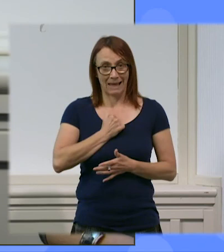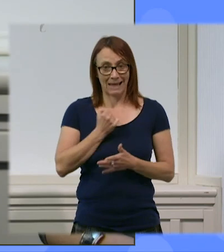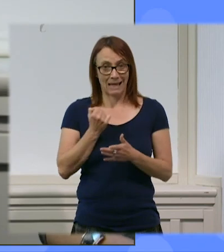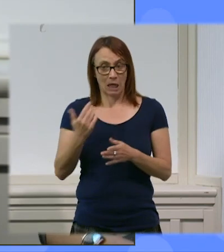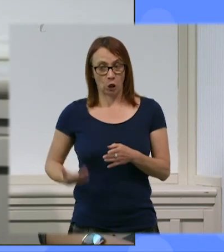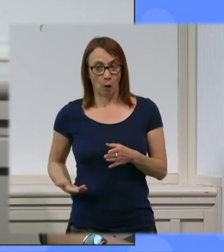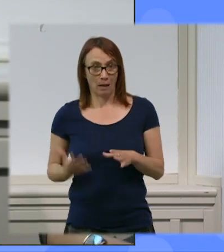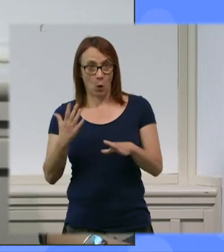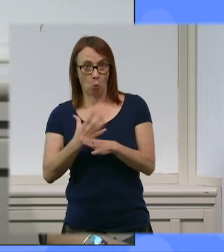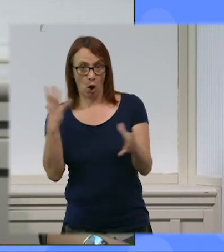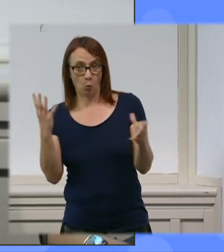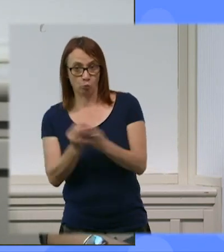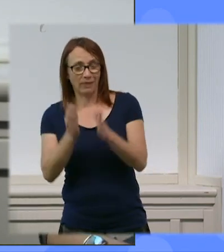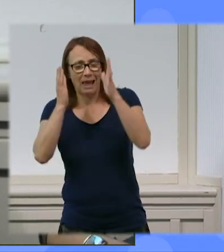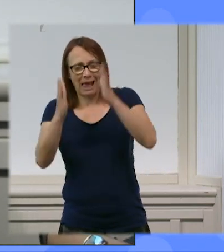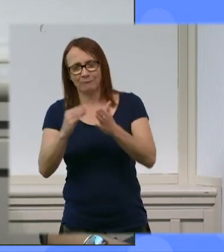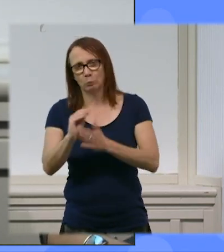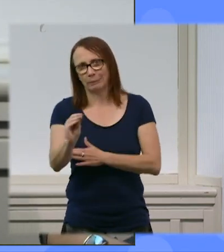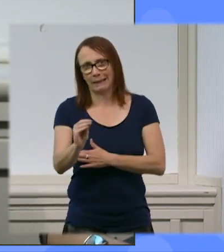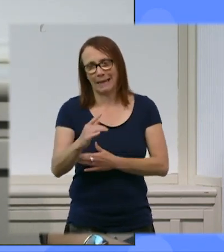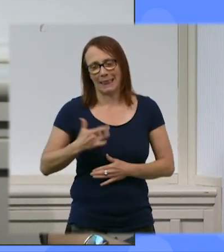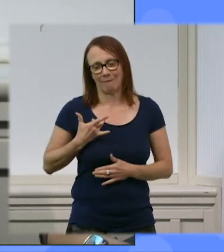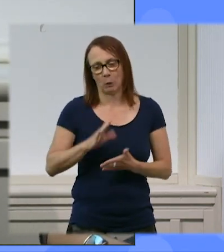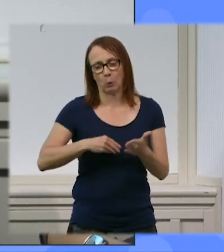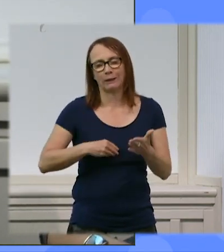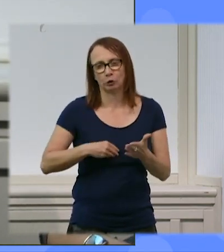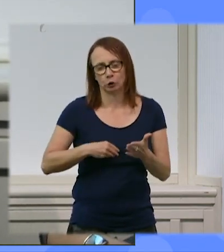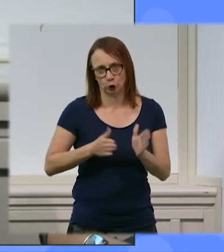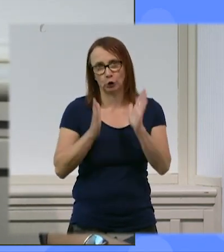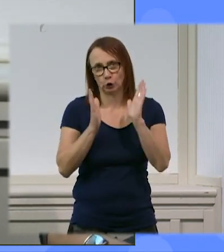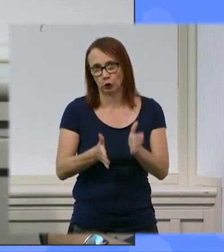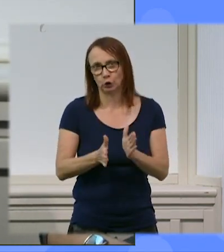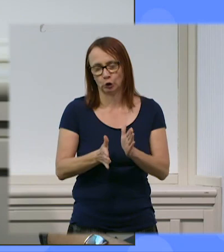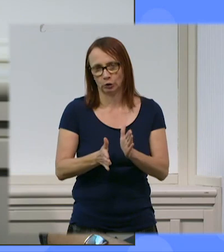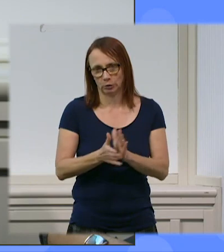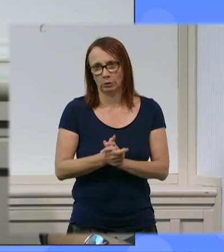life need to pay a living wage and that was and the cleaning companies indicated